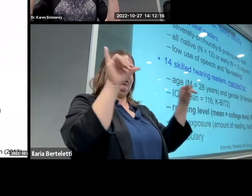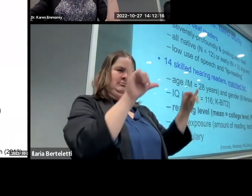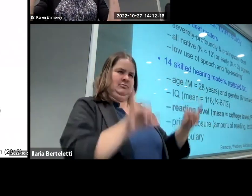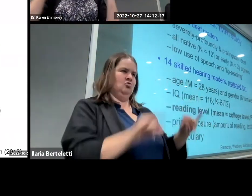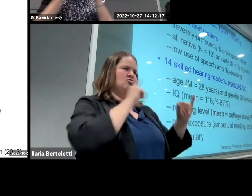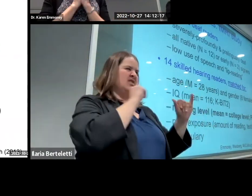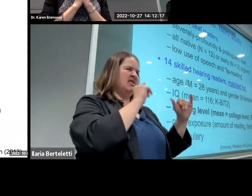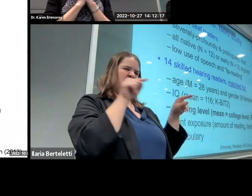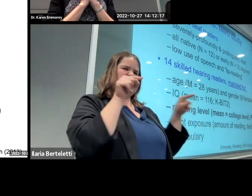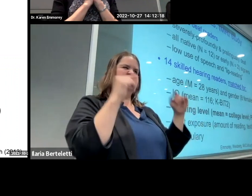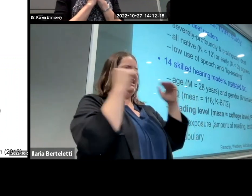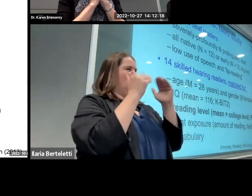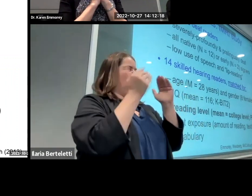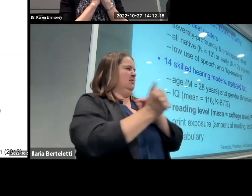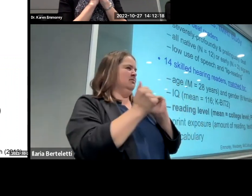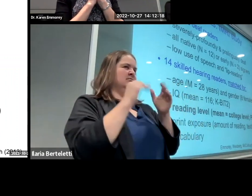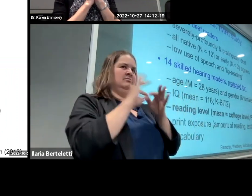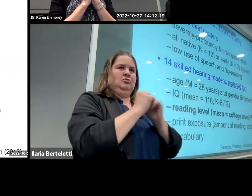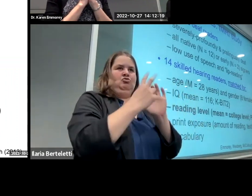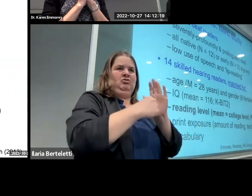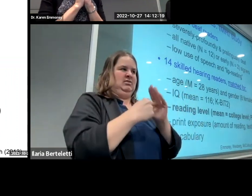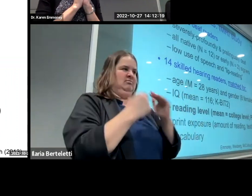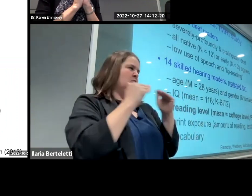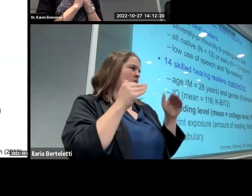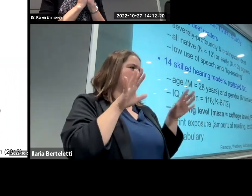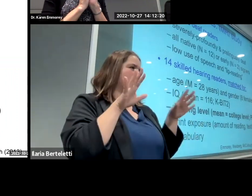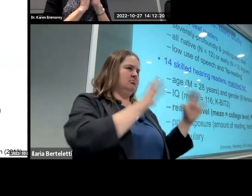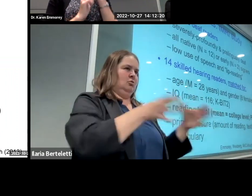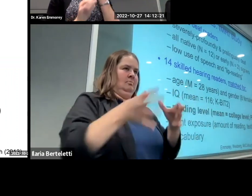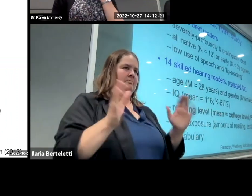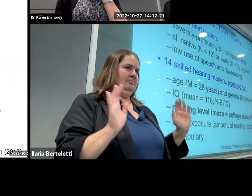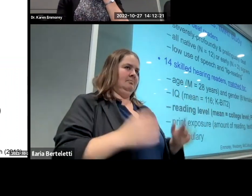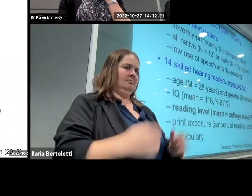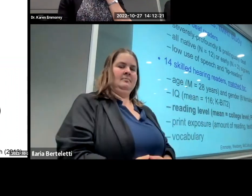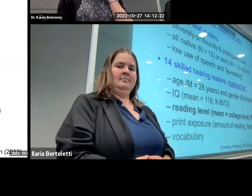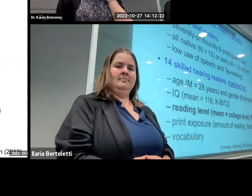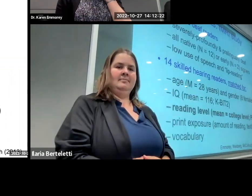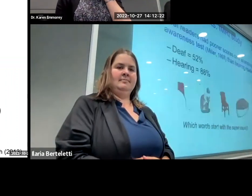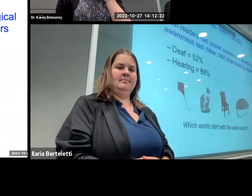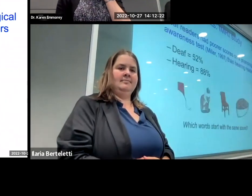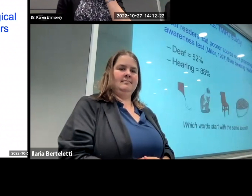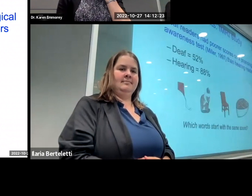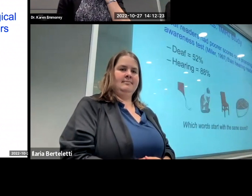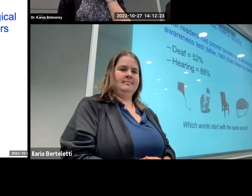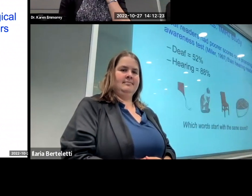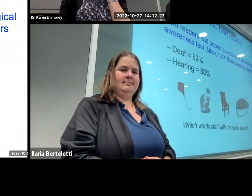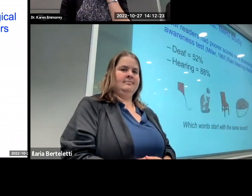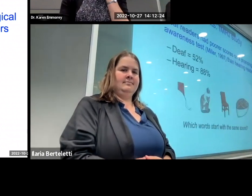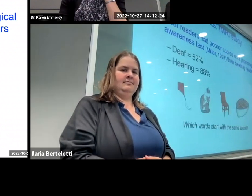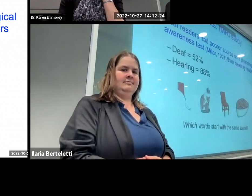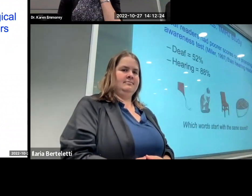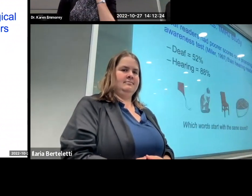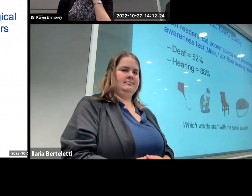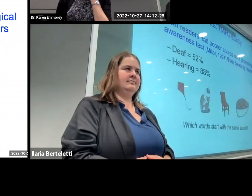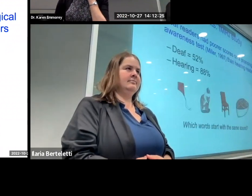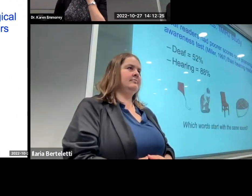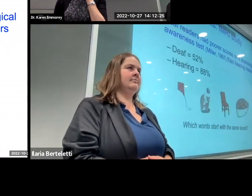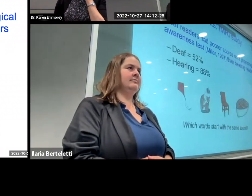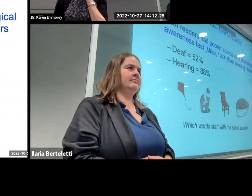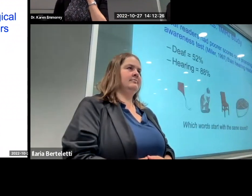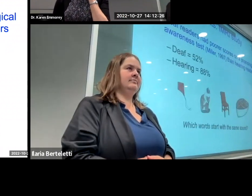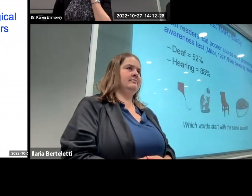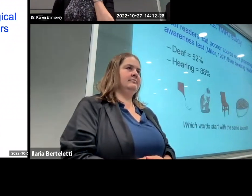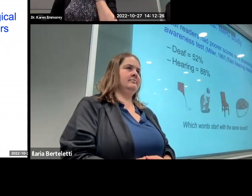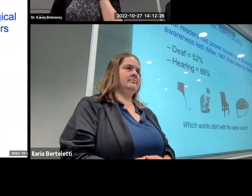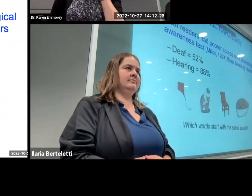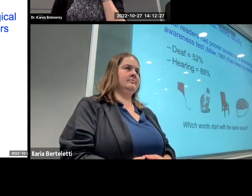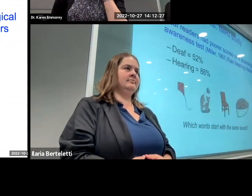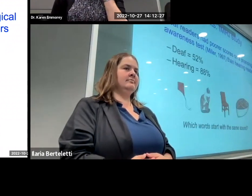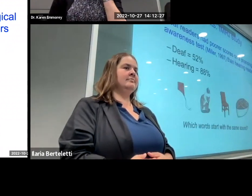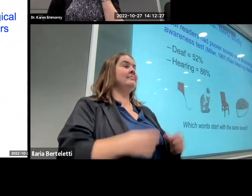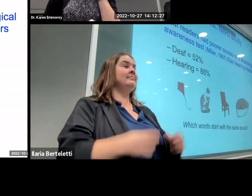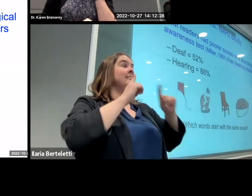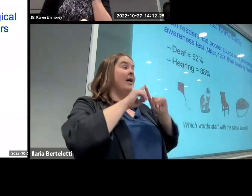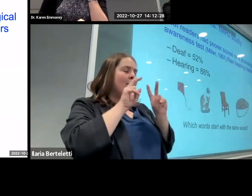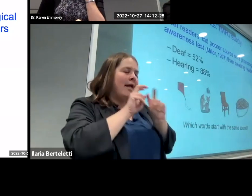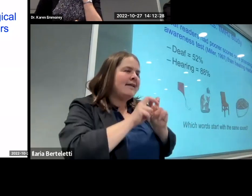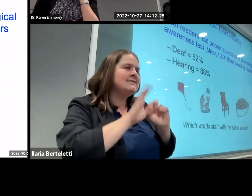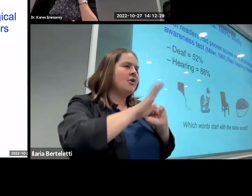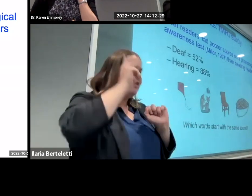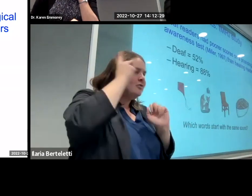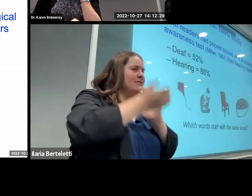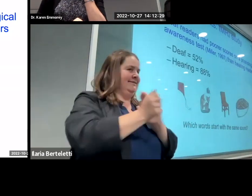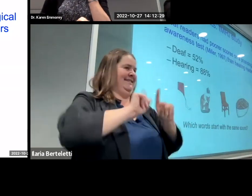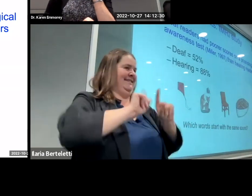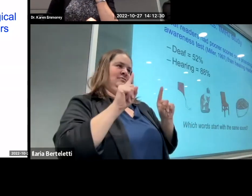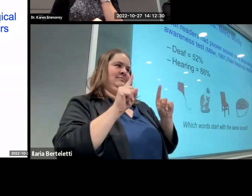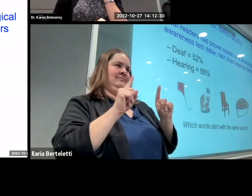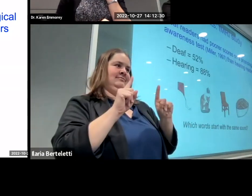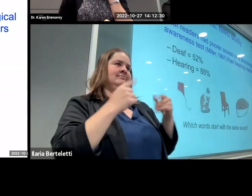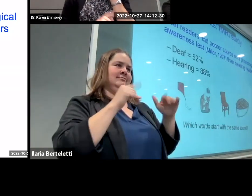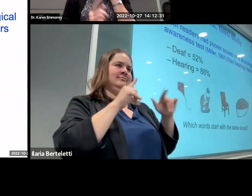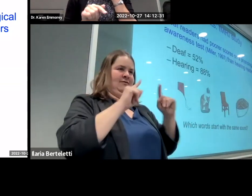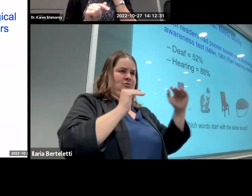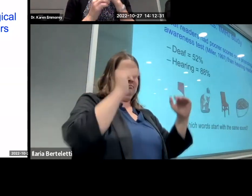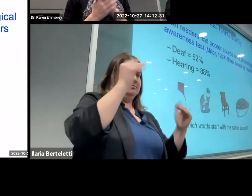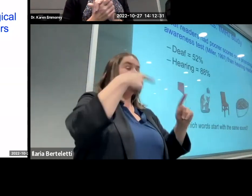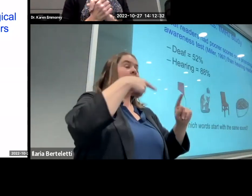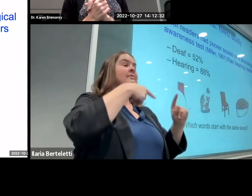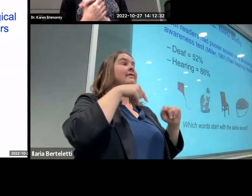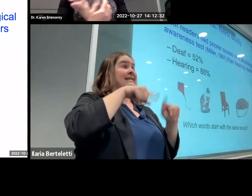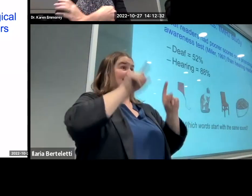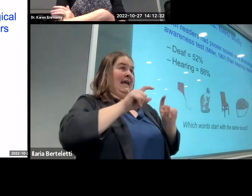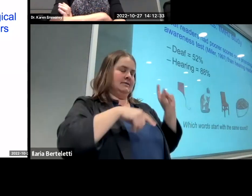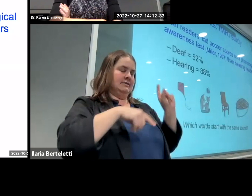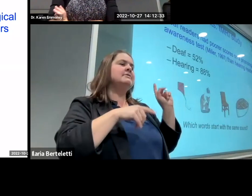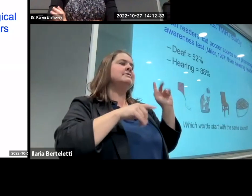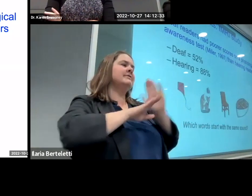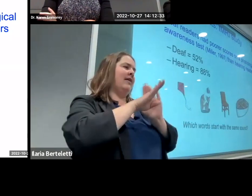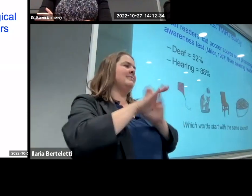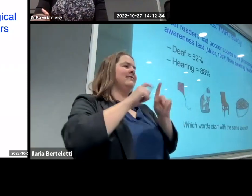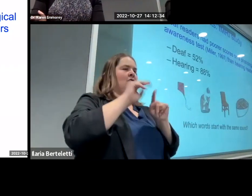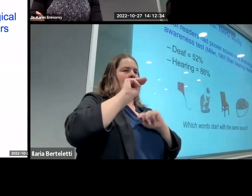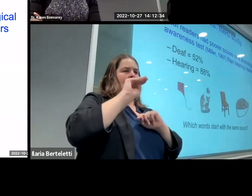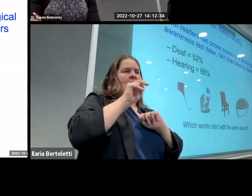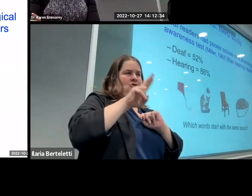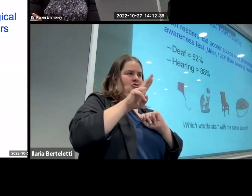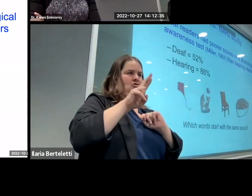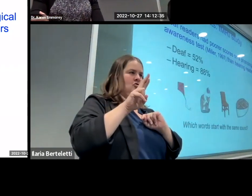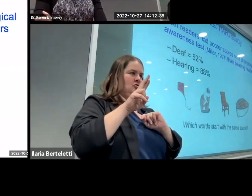but they differed in their phonological skills and their phonological awareness. Um! This particular test was developed by Miller. Um, and your task is to decide um of these four pictures, which are um start with the same sound. So here the answer is,